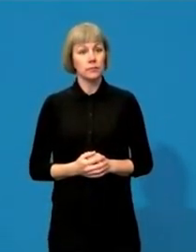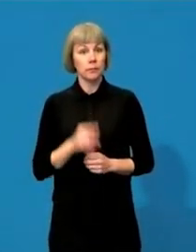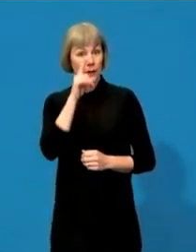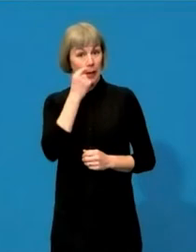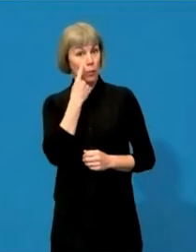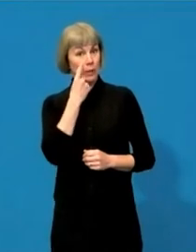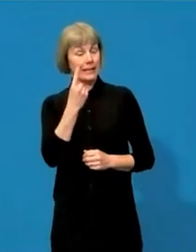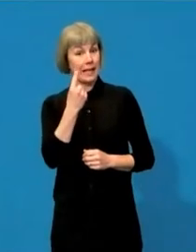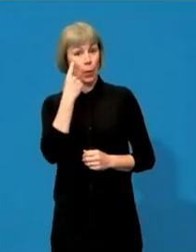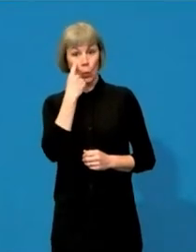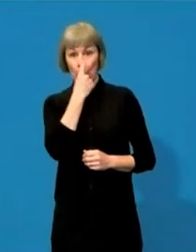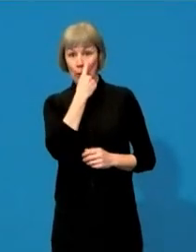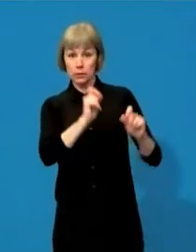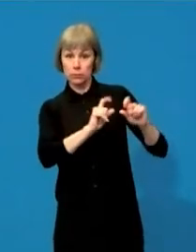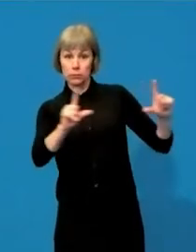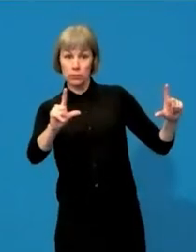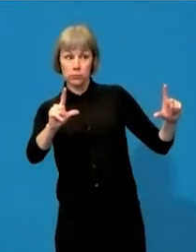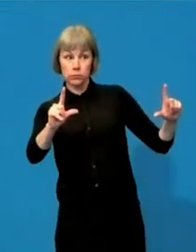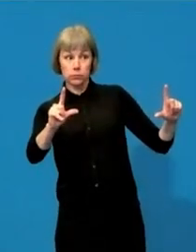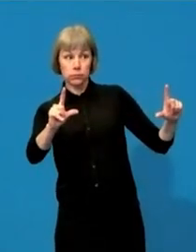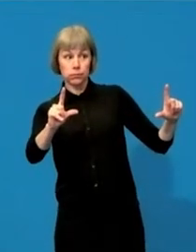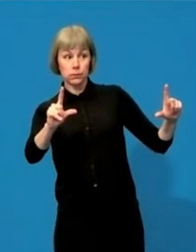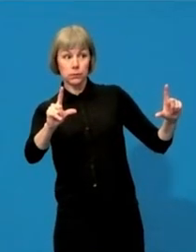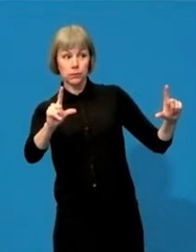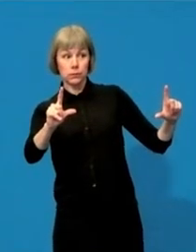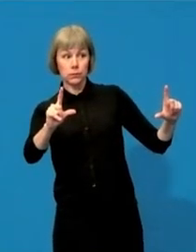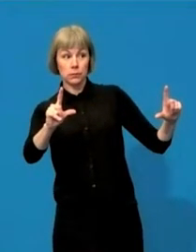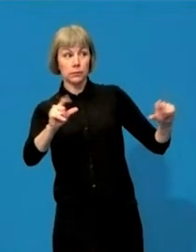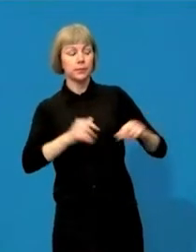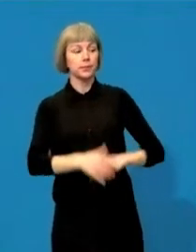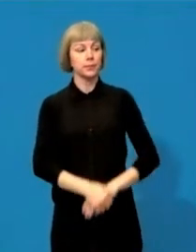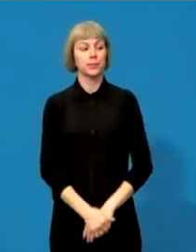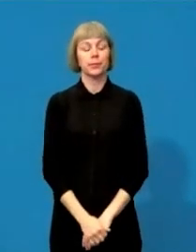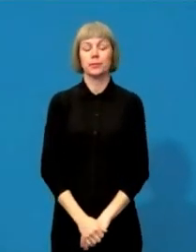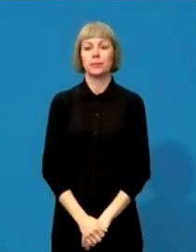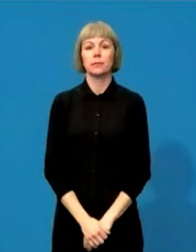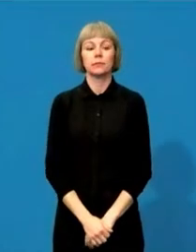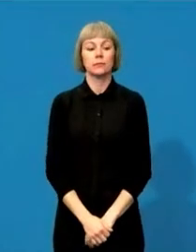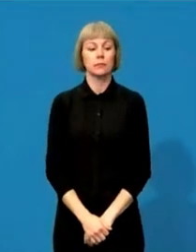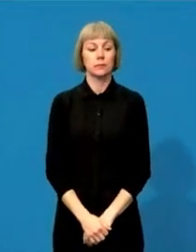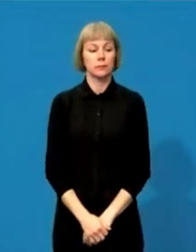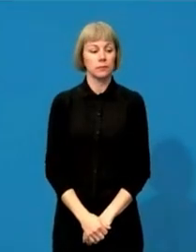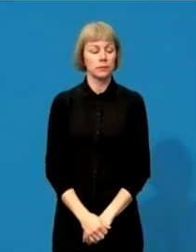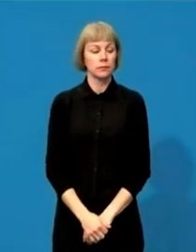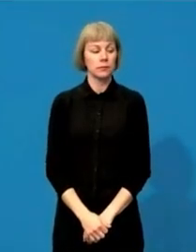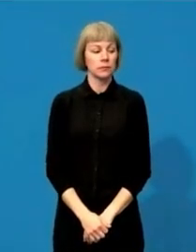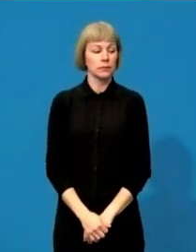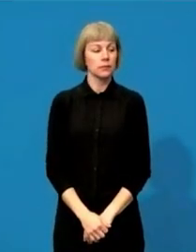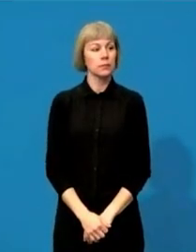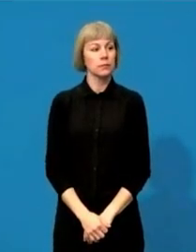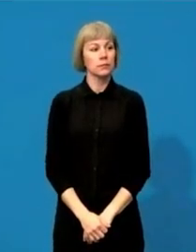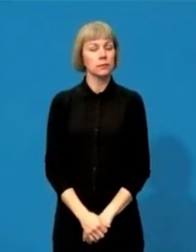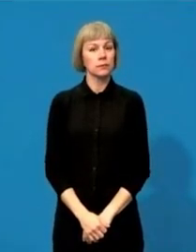Is that to happen? MR GRIFFIN: It is intended they will be on screen.